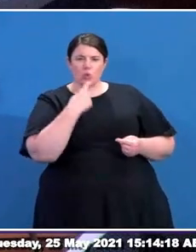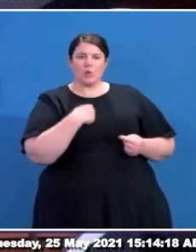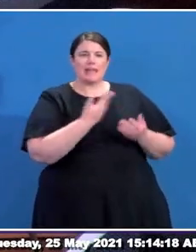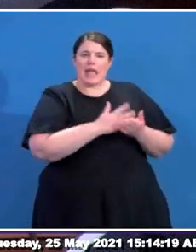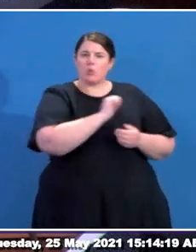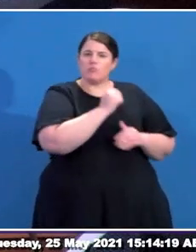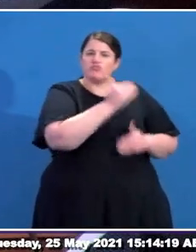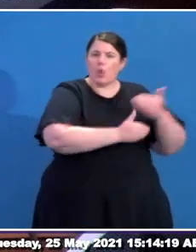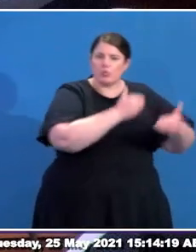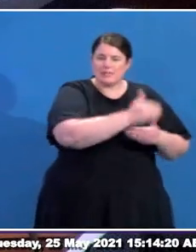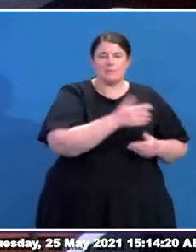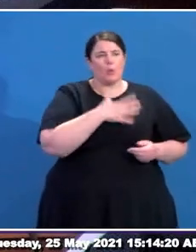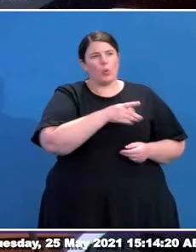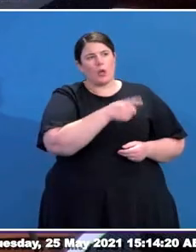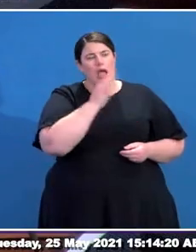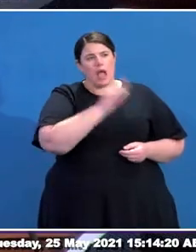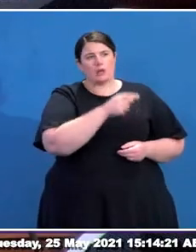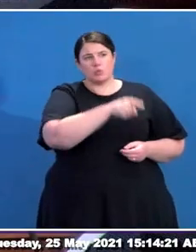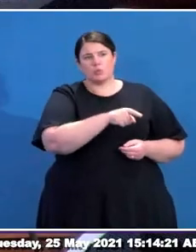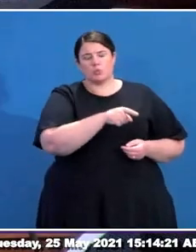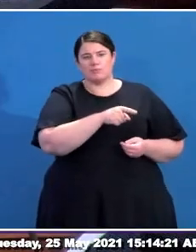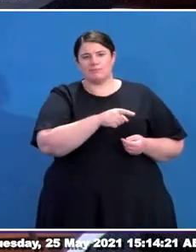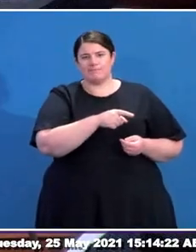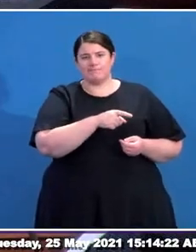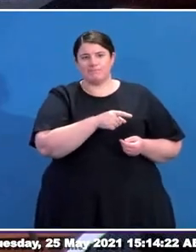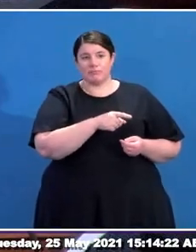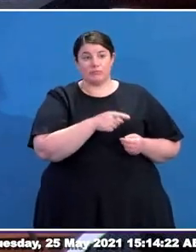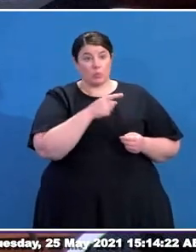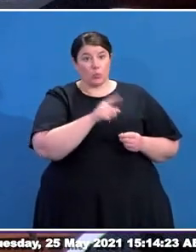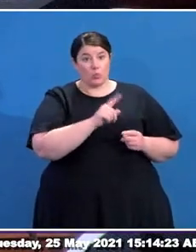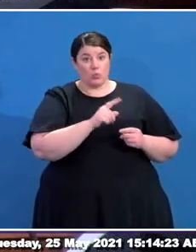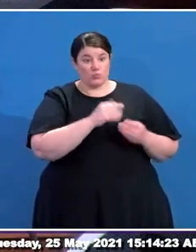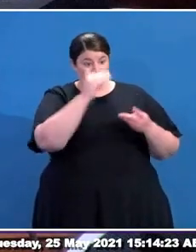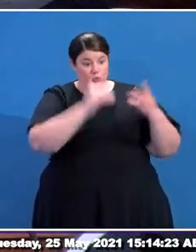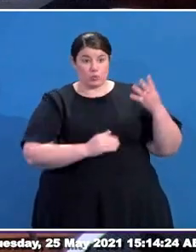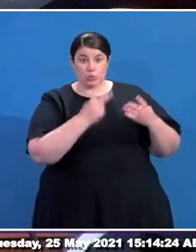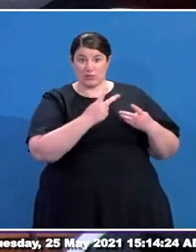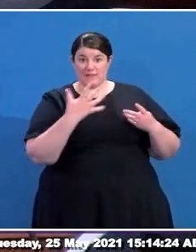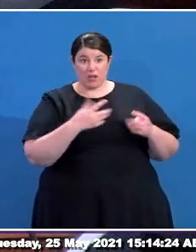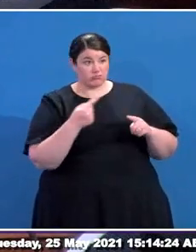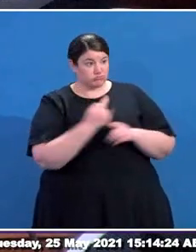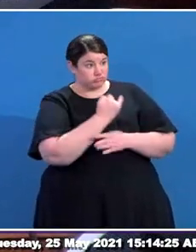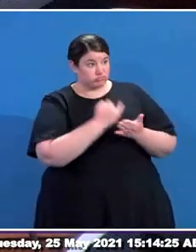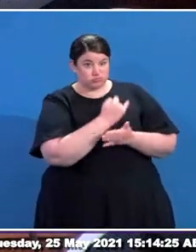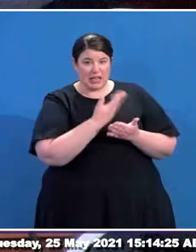you want to comment on in terms of those findings, as far as the conclusions that you reached?